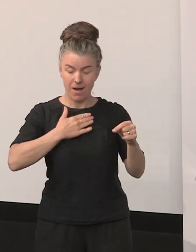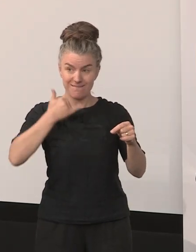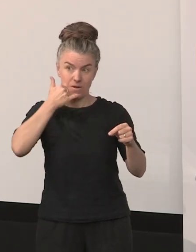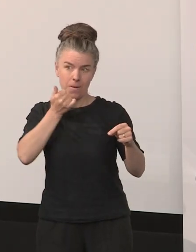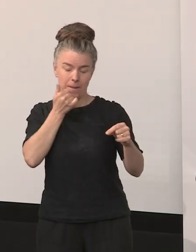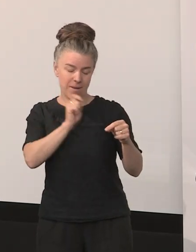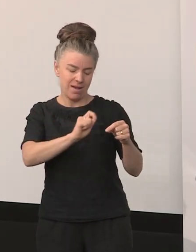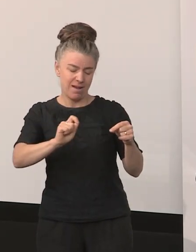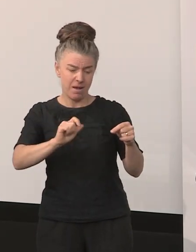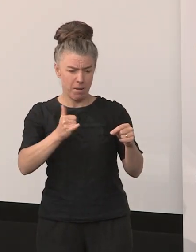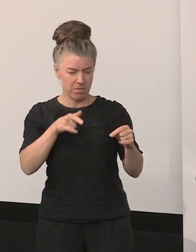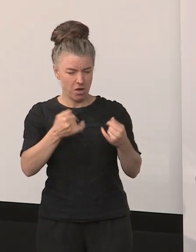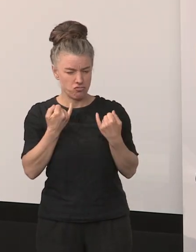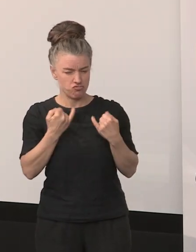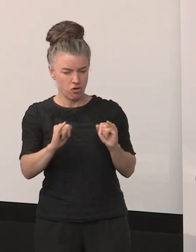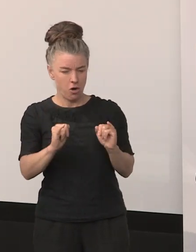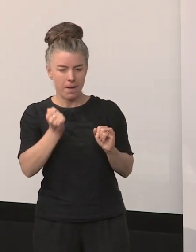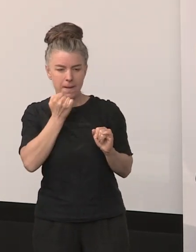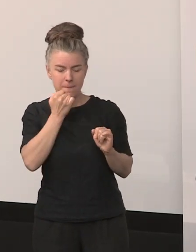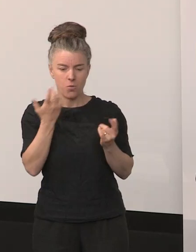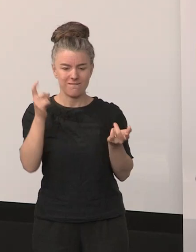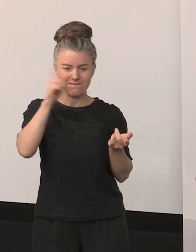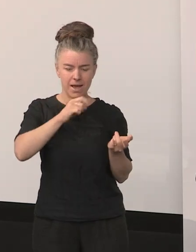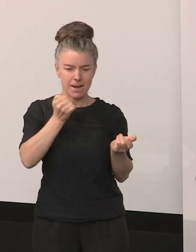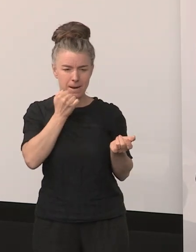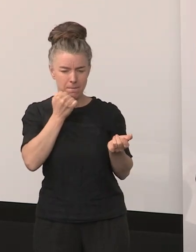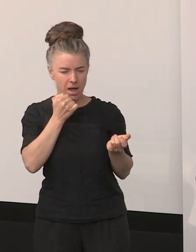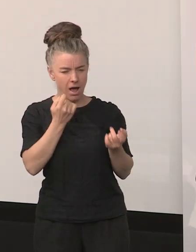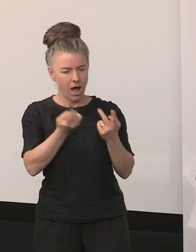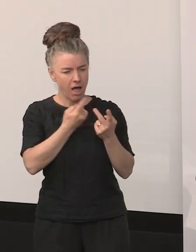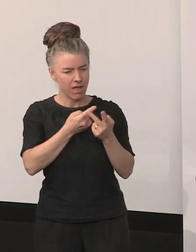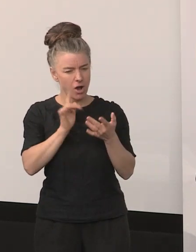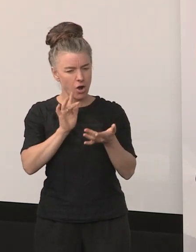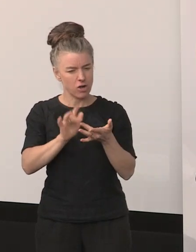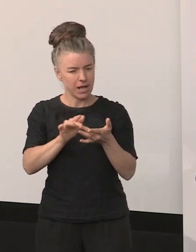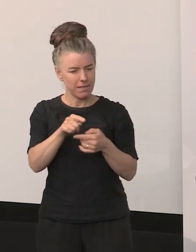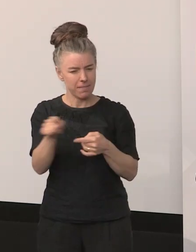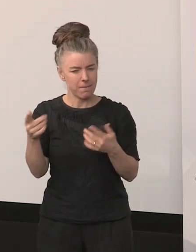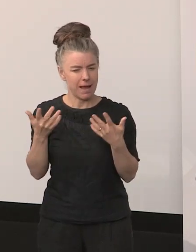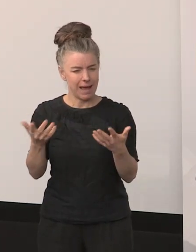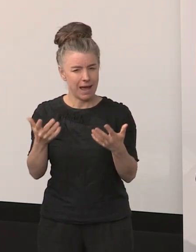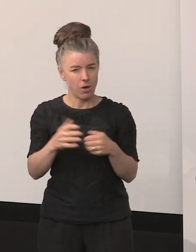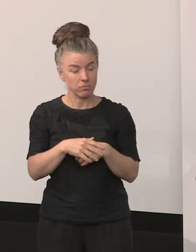give them on their arrival cards, to contact them? They could be fake numbers, they